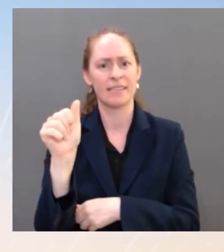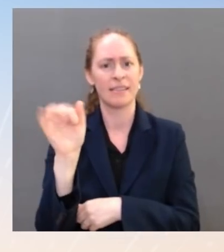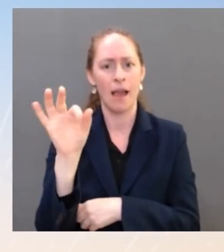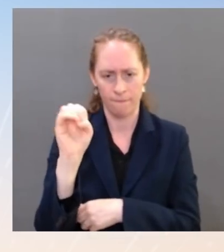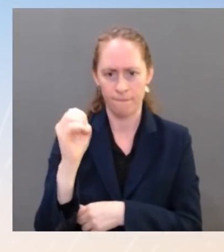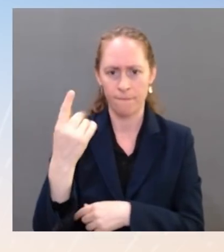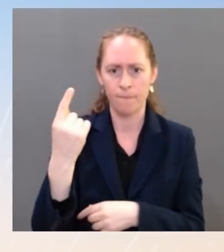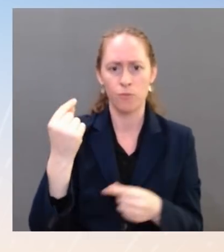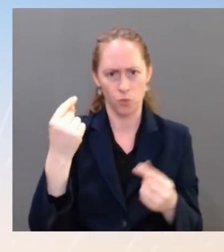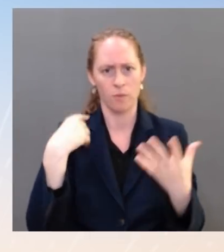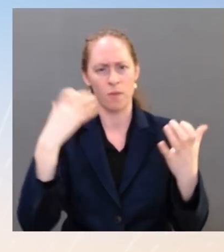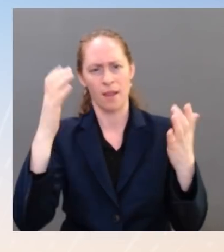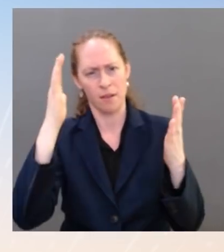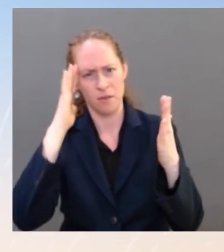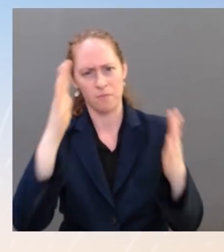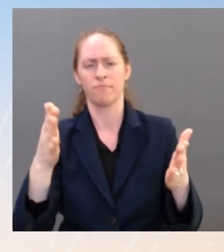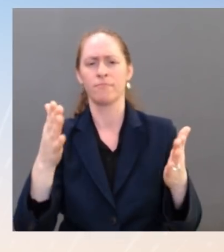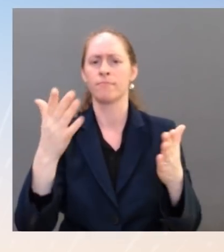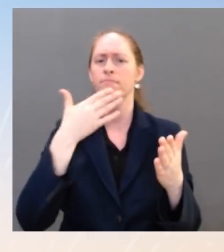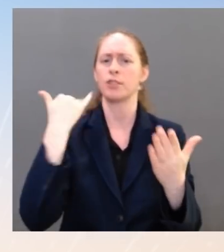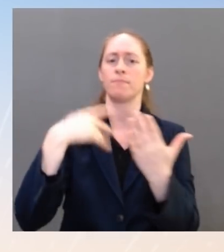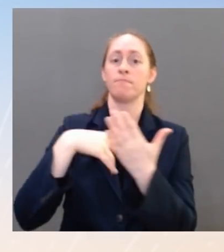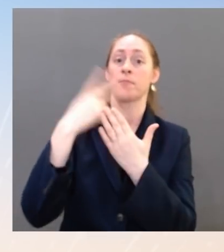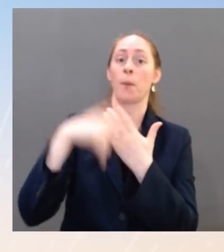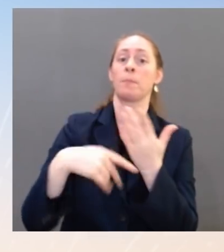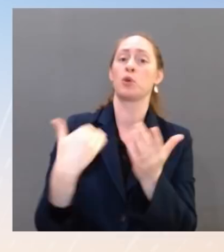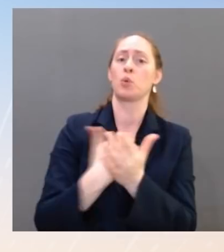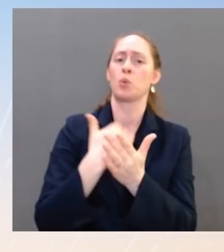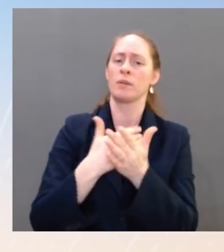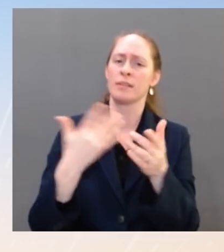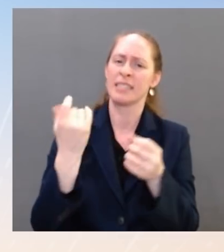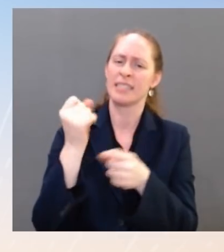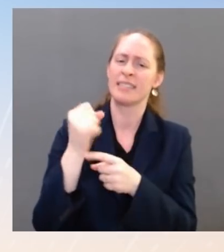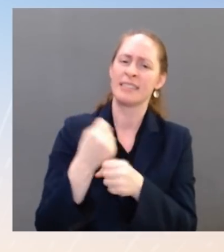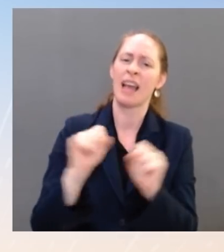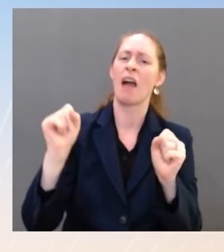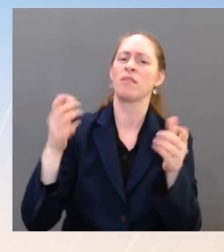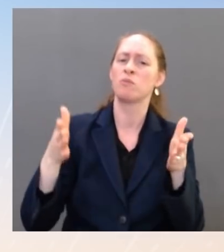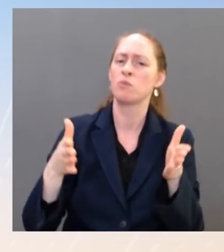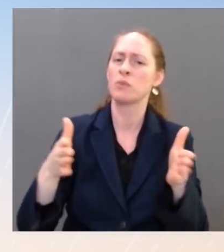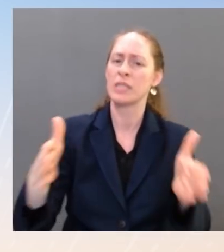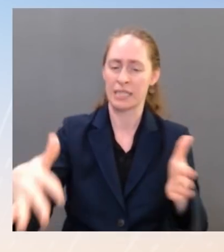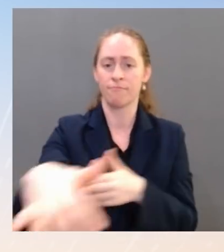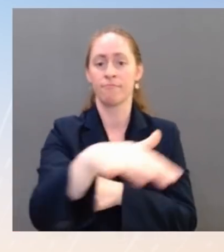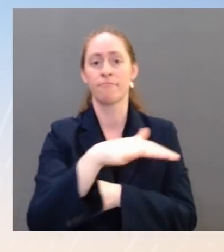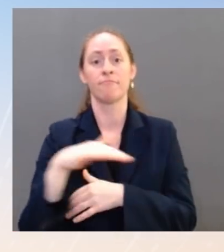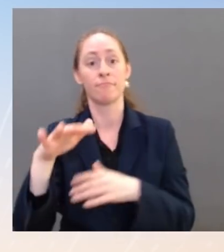to help local communities make upgrades and improvements that are going to save lives on their streets and roads.